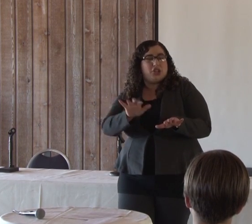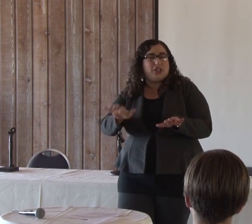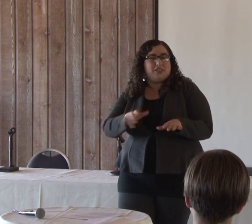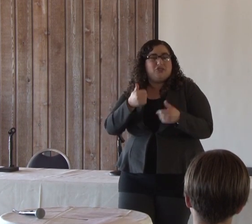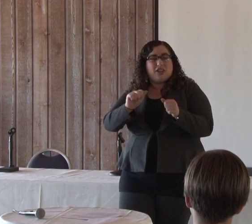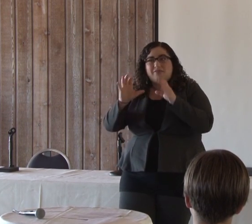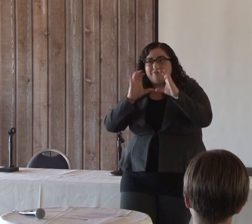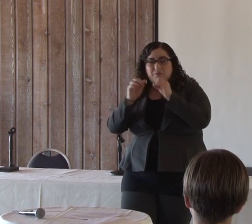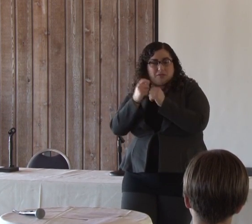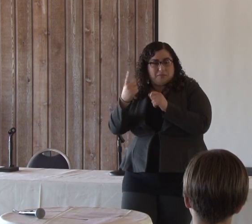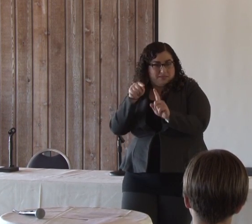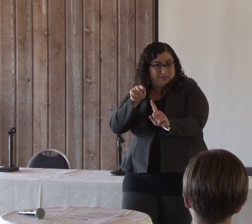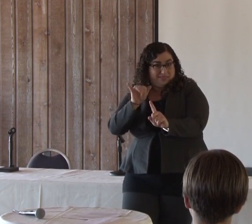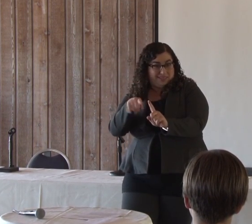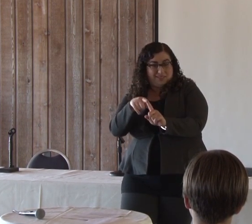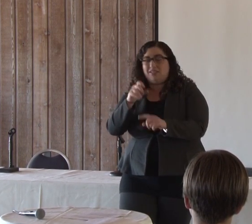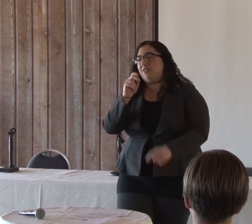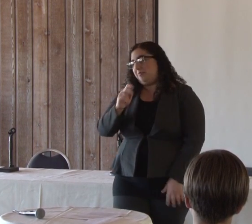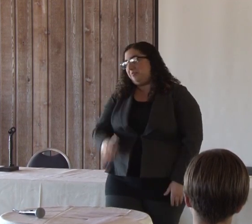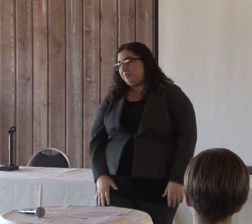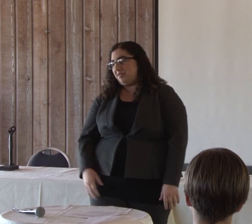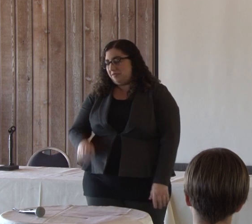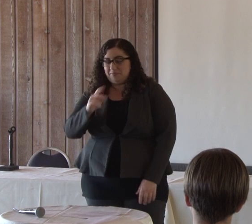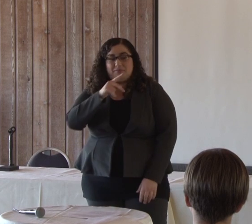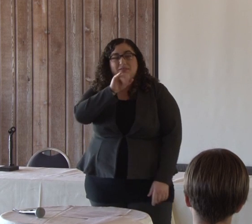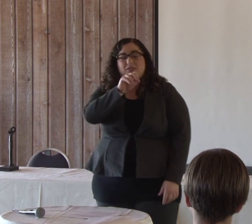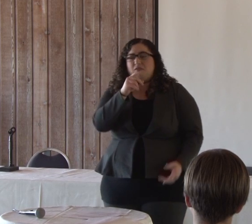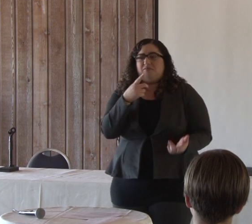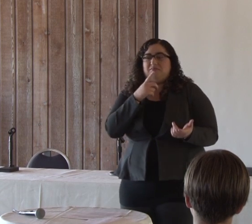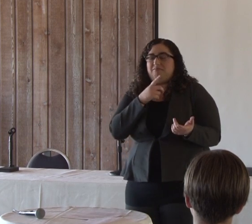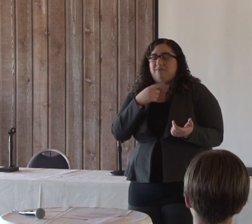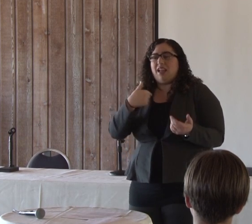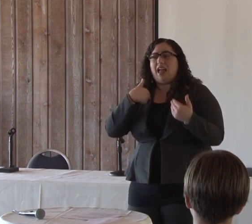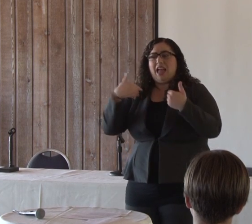You said you're at a store Maybe at a cashier. Or something and the deaf person